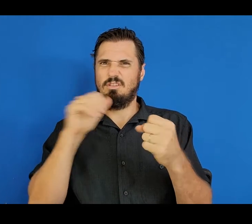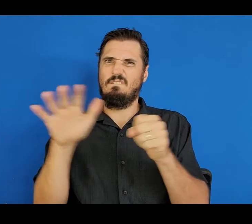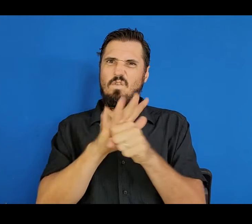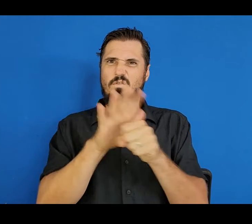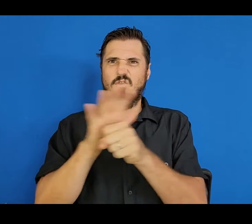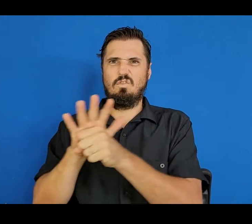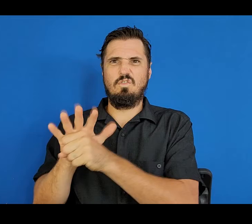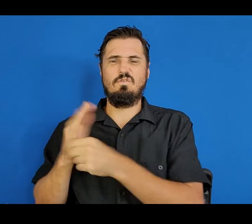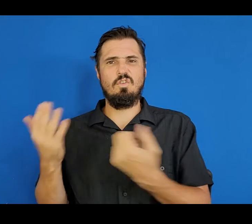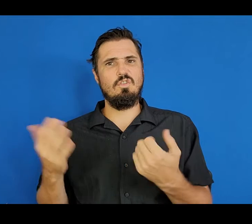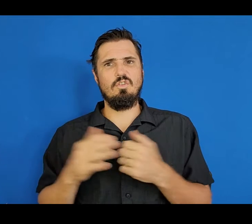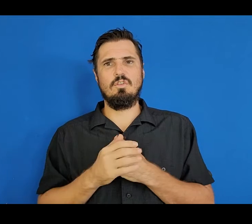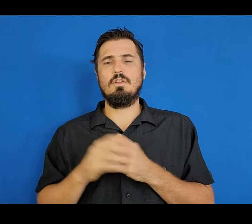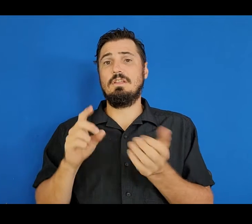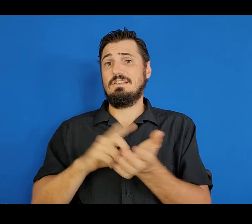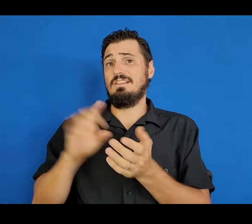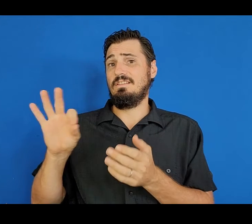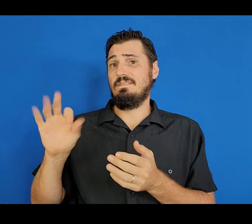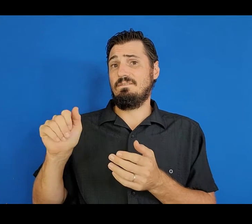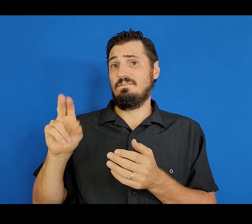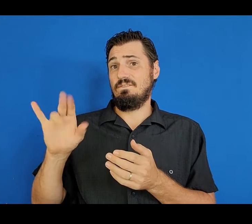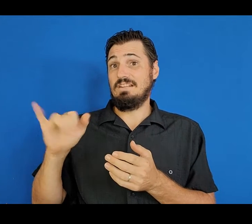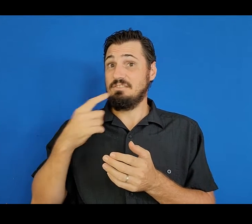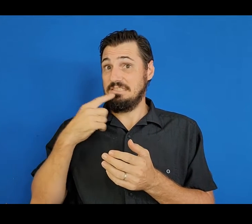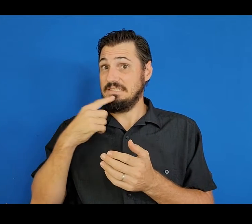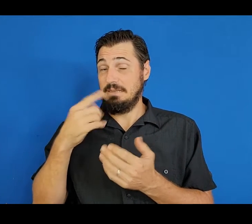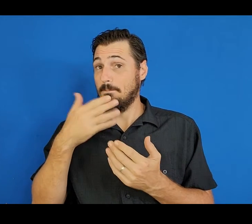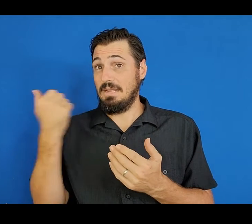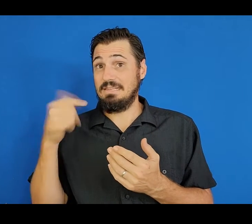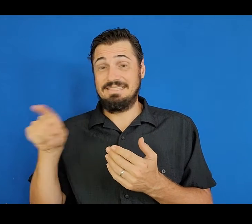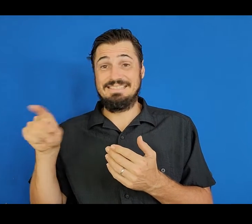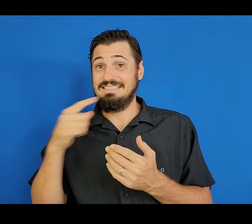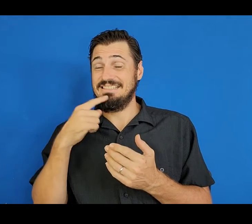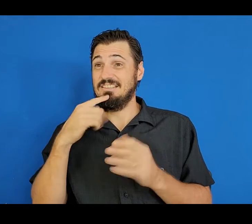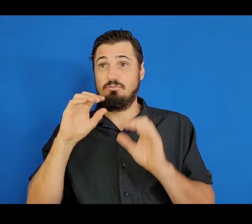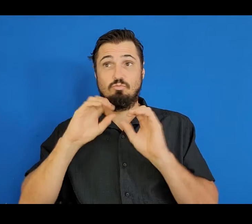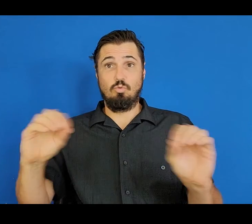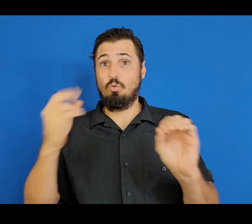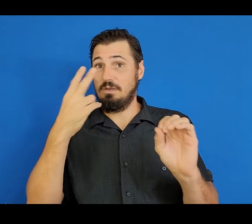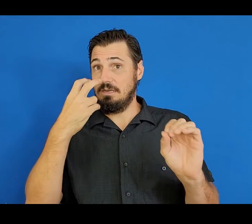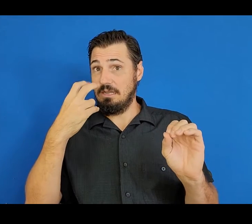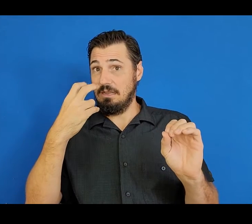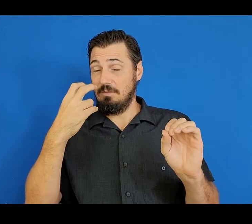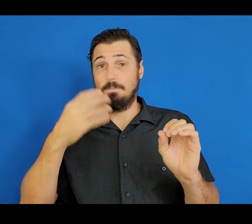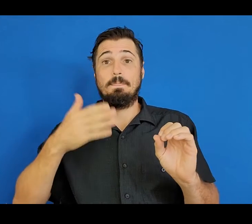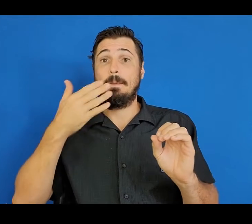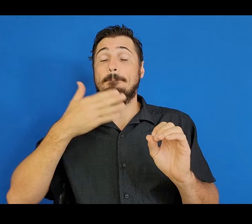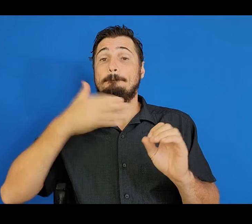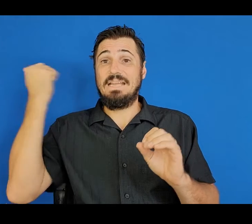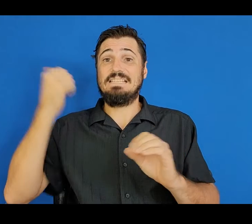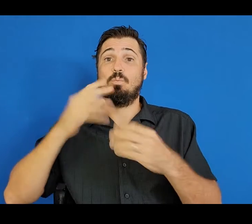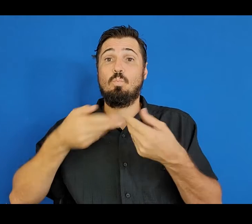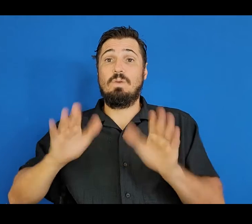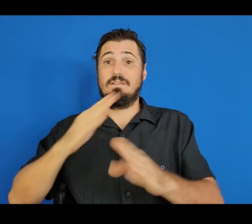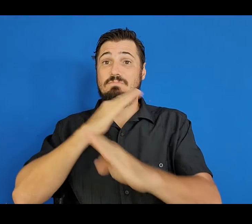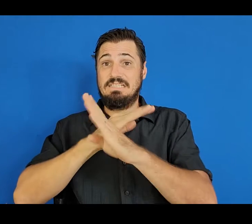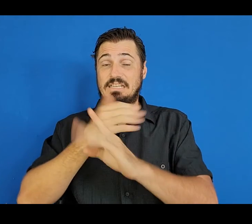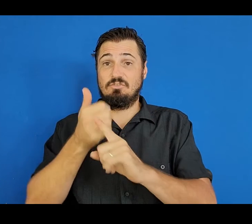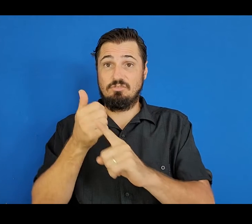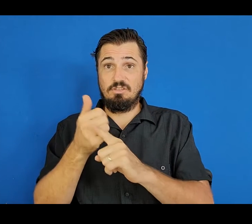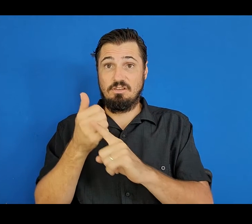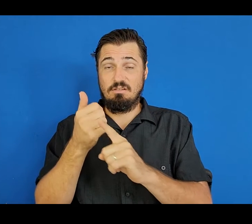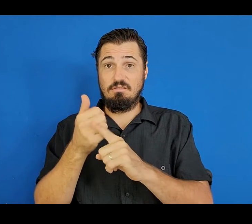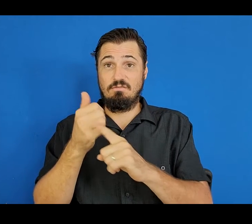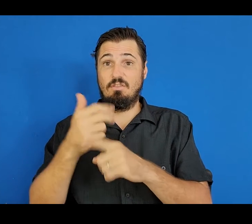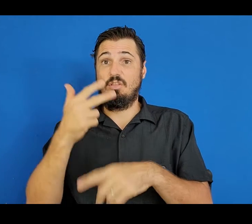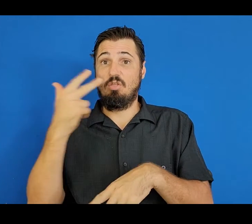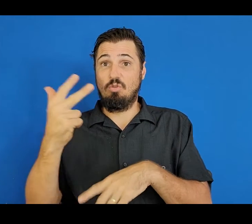Dr. Fauci said it most clearly—he said, "There is no doubt that the optimal protection is … three doses of an mRNA vaccine."